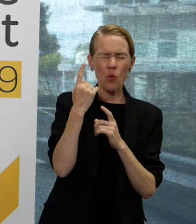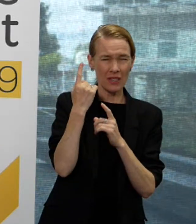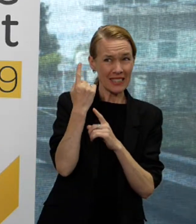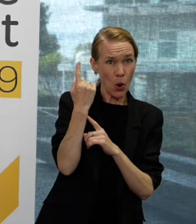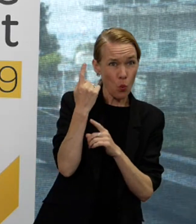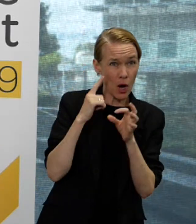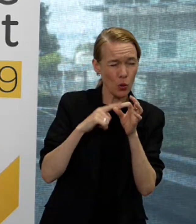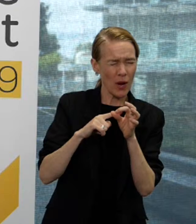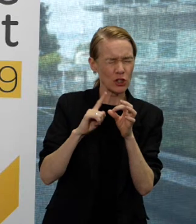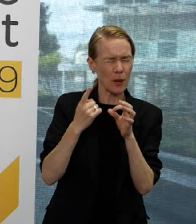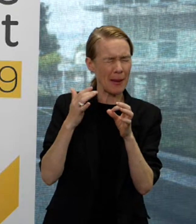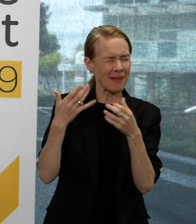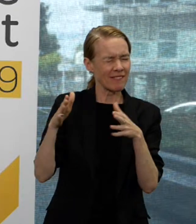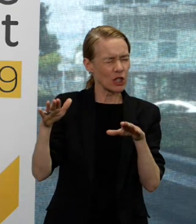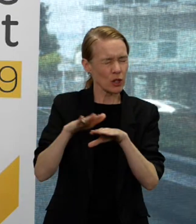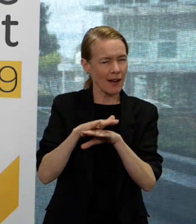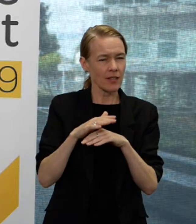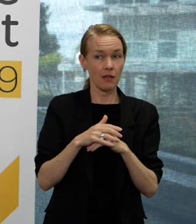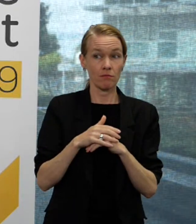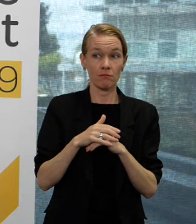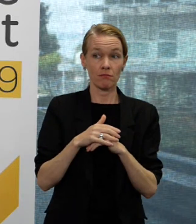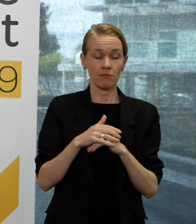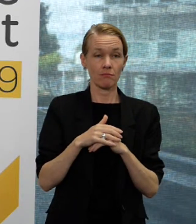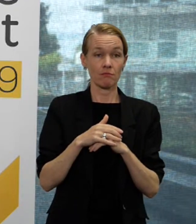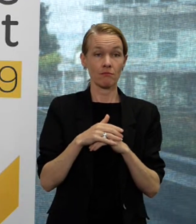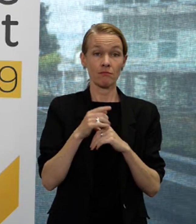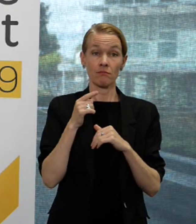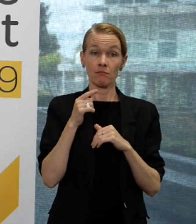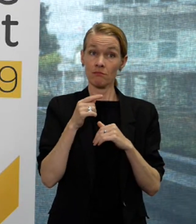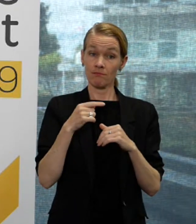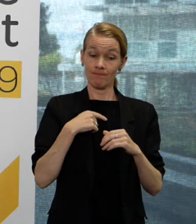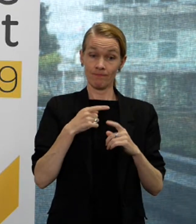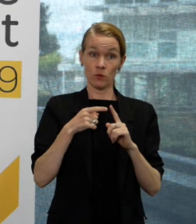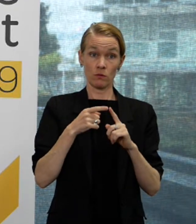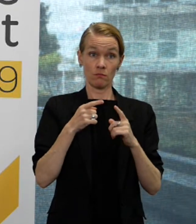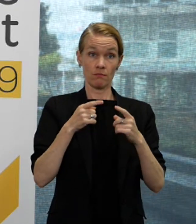You're only looking in these two-weeks on those ships because of span of the illness.